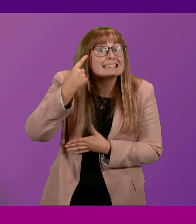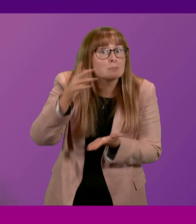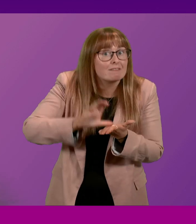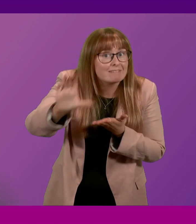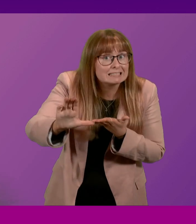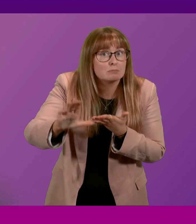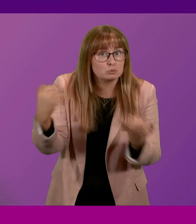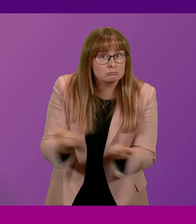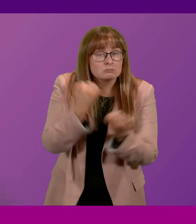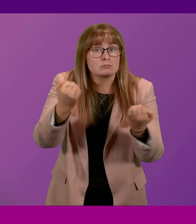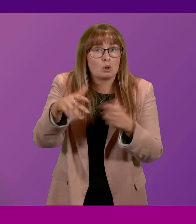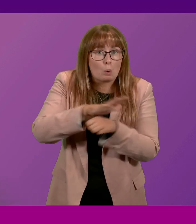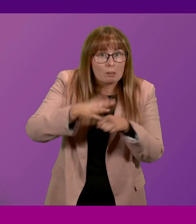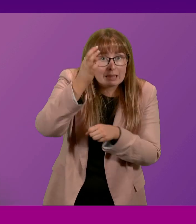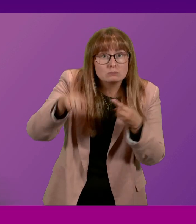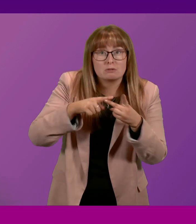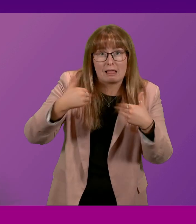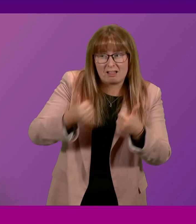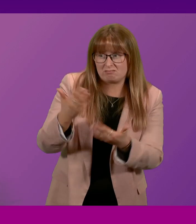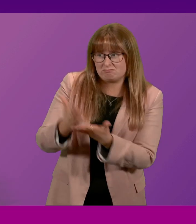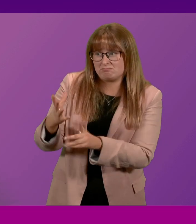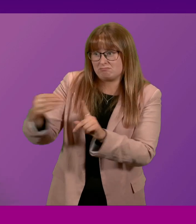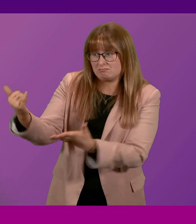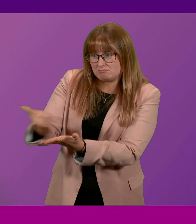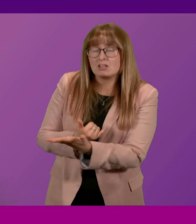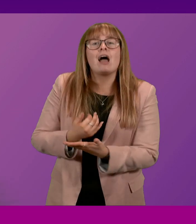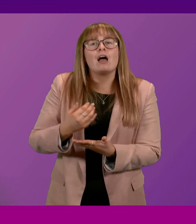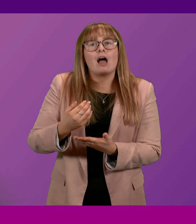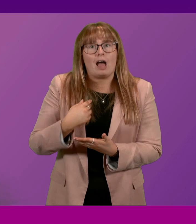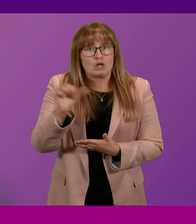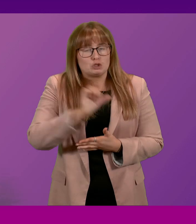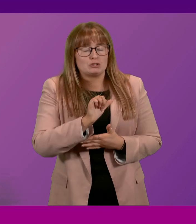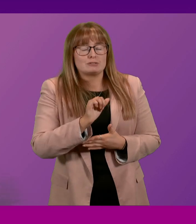local authority services and the health service, I encourage the Labour Party to get in behind us.